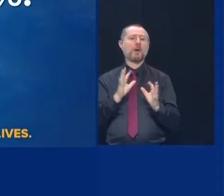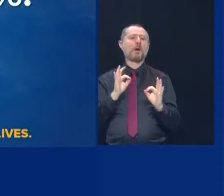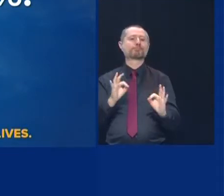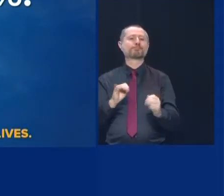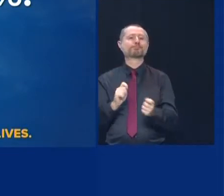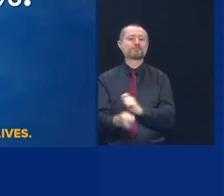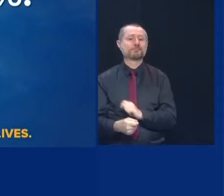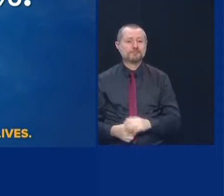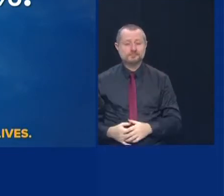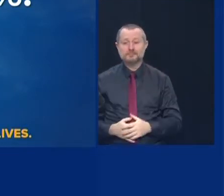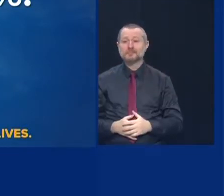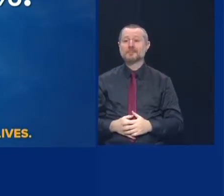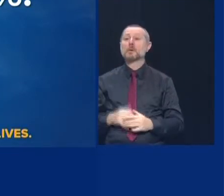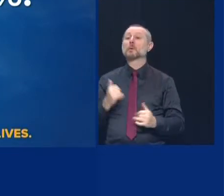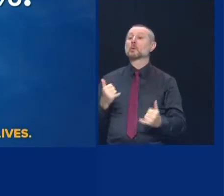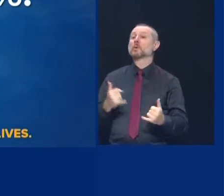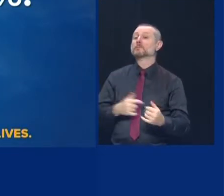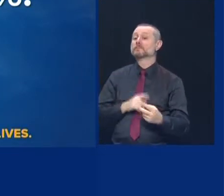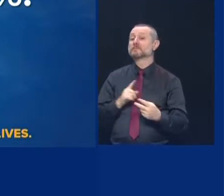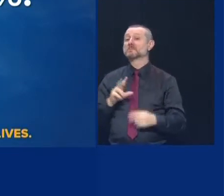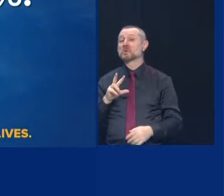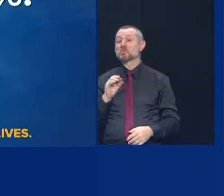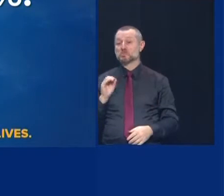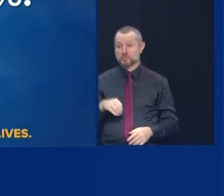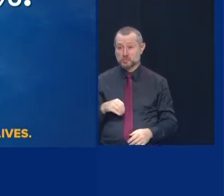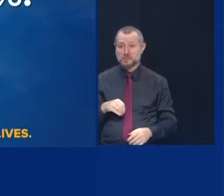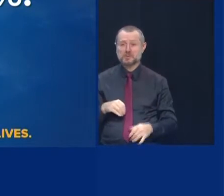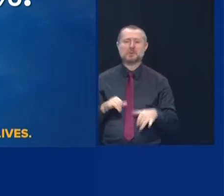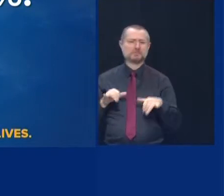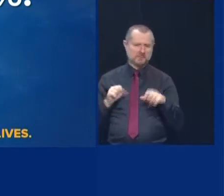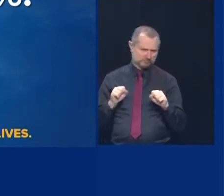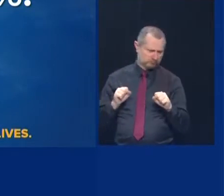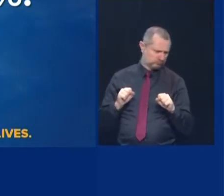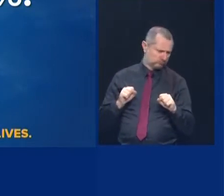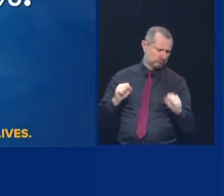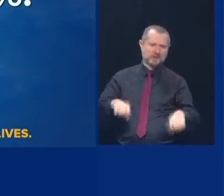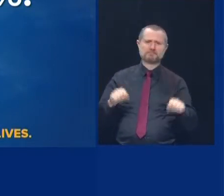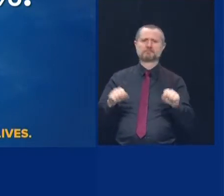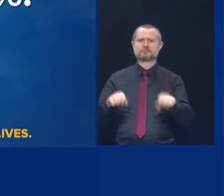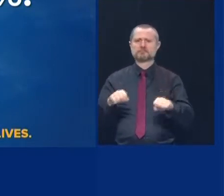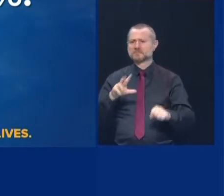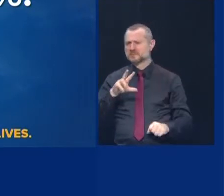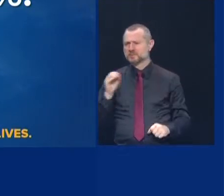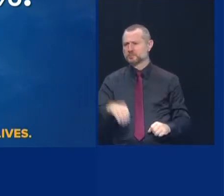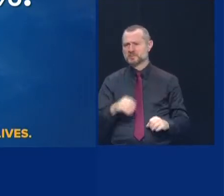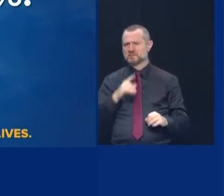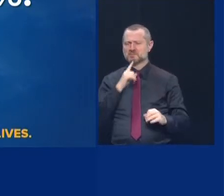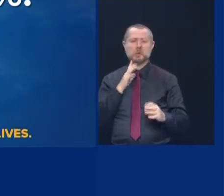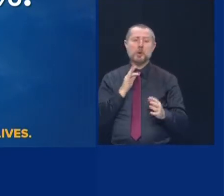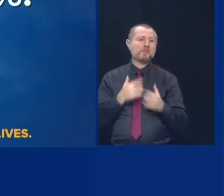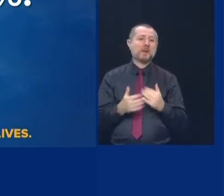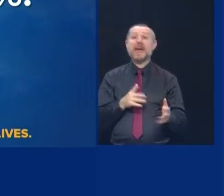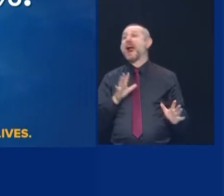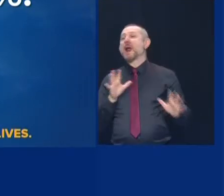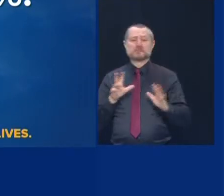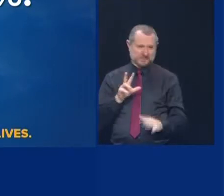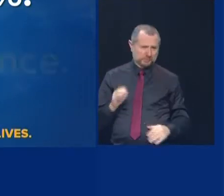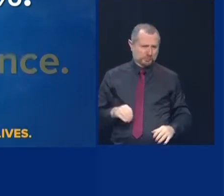WILL CHANGE. IF THE ACTIONS CHANGE, THE RATE WILL CHANGE.